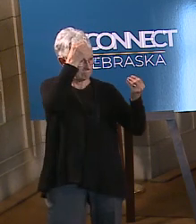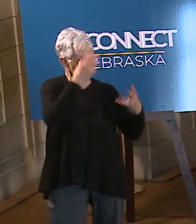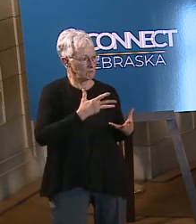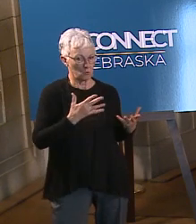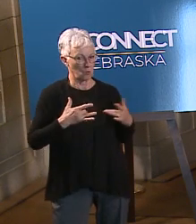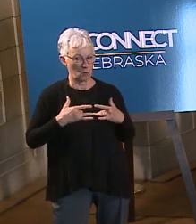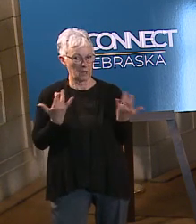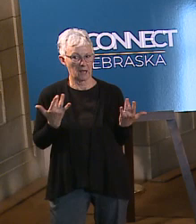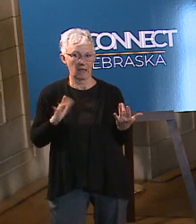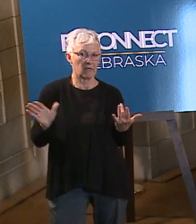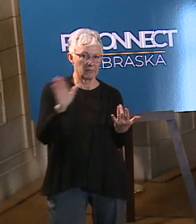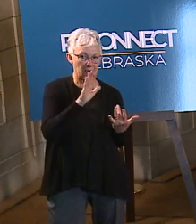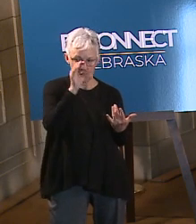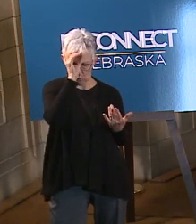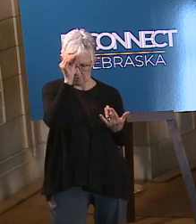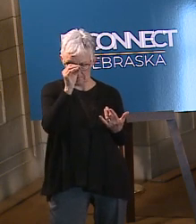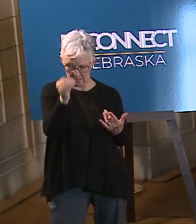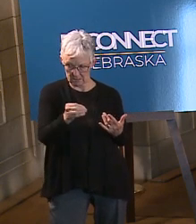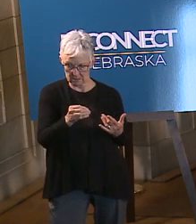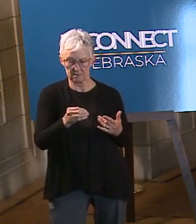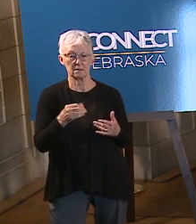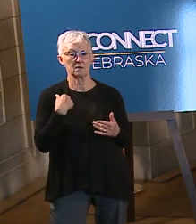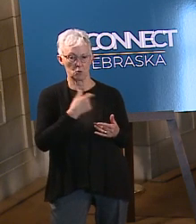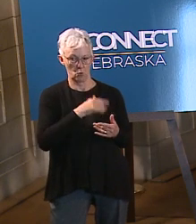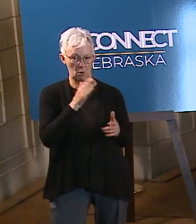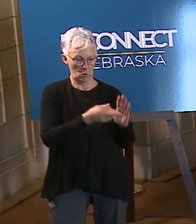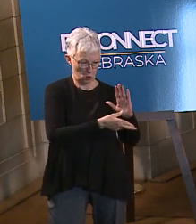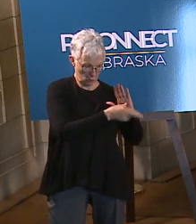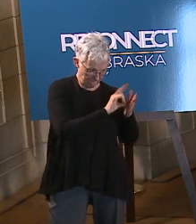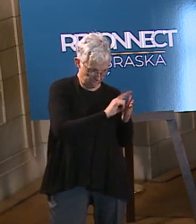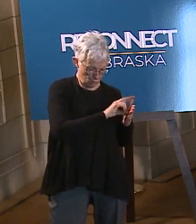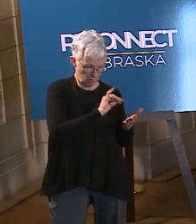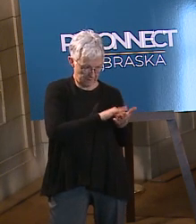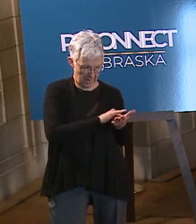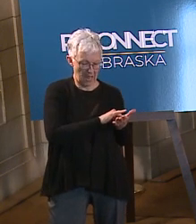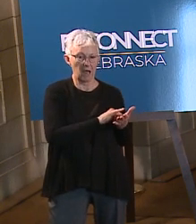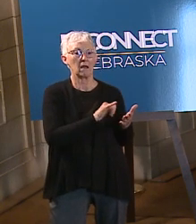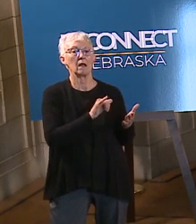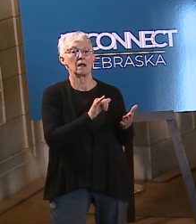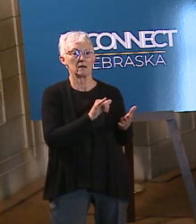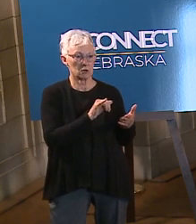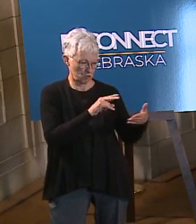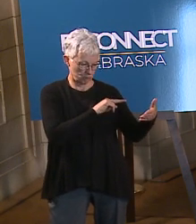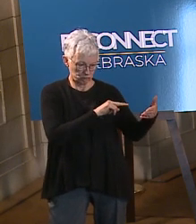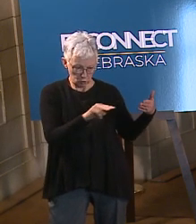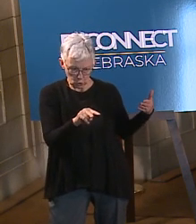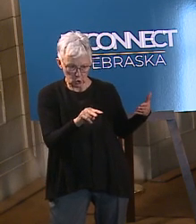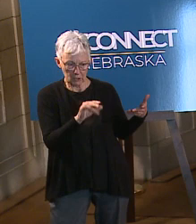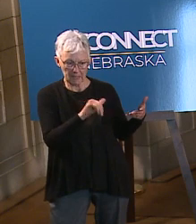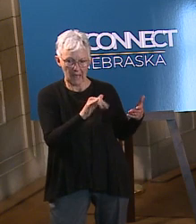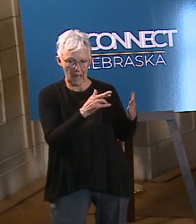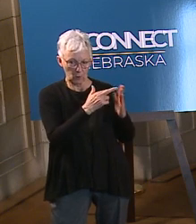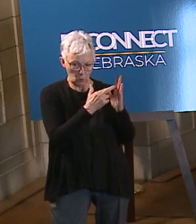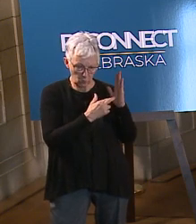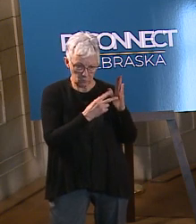HAVE LOTS OF GREAT FEEDBACK, ENCOURAGE PEOPLE TO GIVE US FEEDBACK. WE ARE GOING TO BE REVIEWING